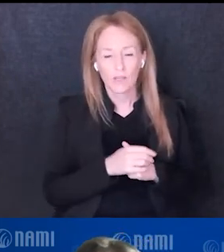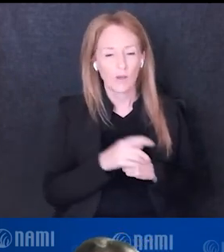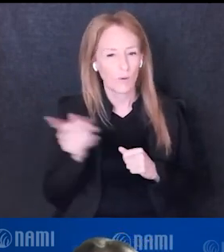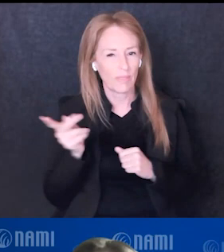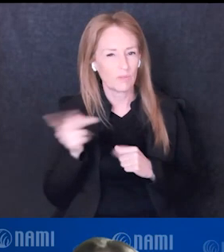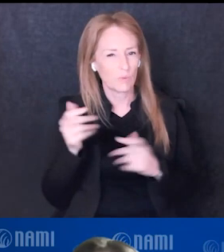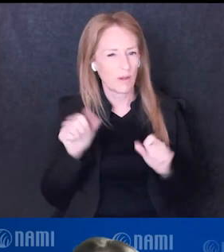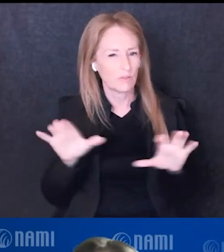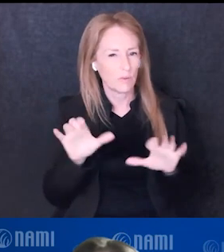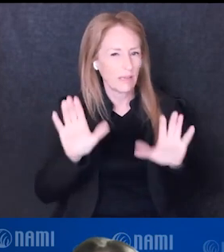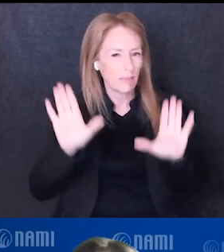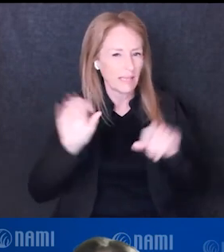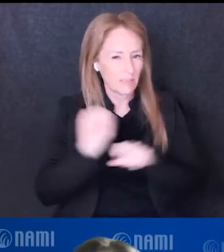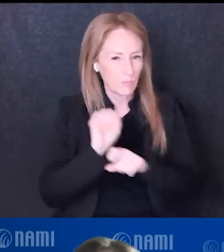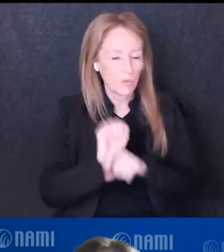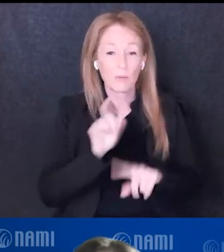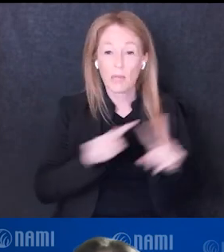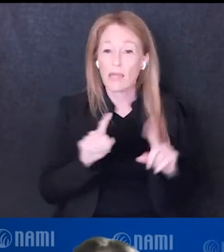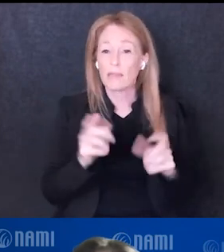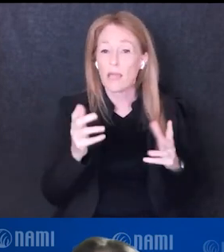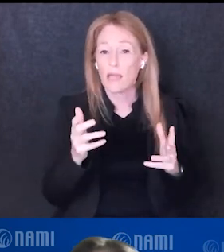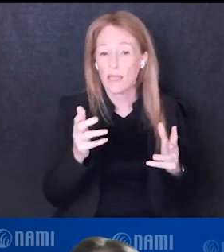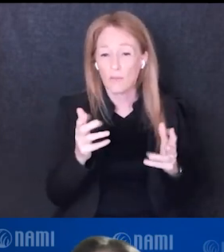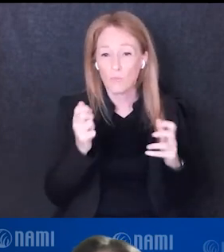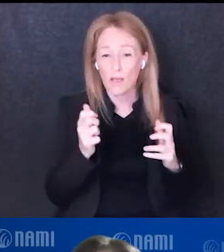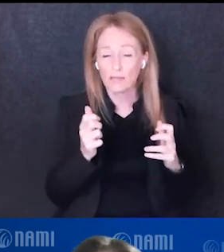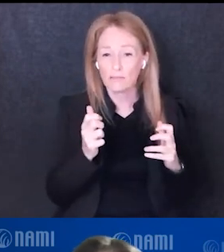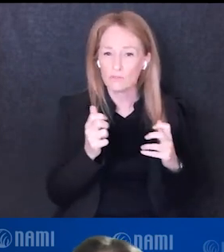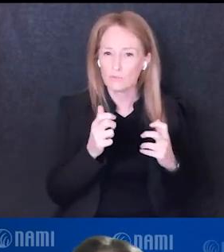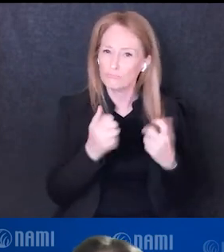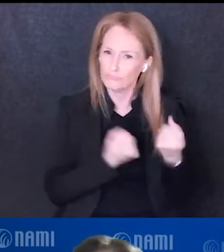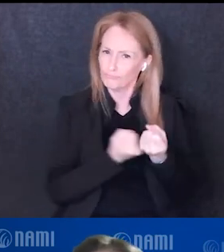I ECHO A LOT OF THE THINGS THAT BALLINA SAID.